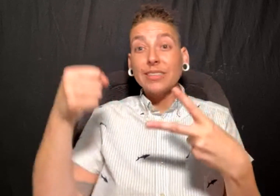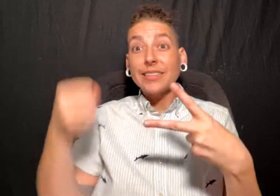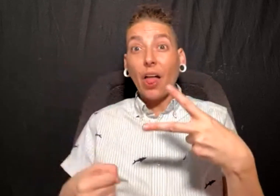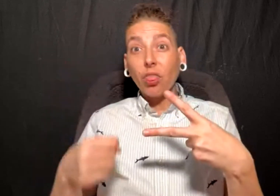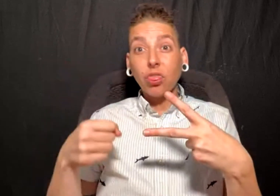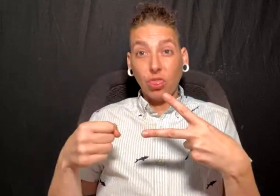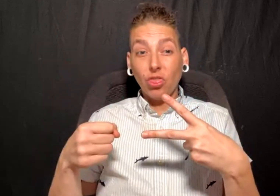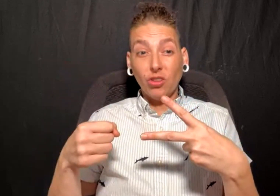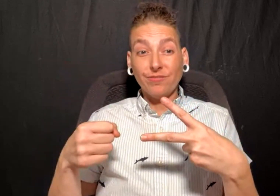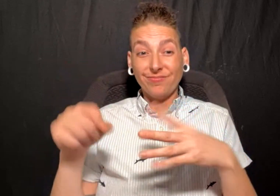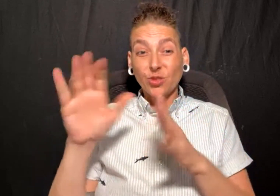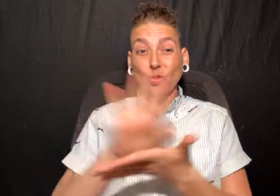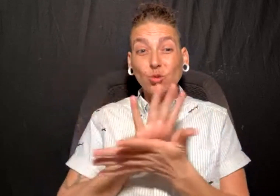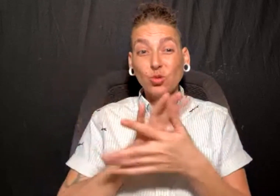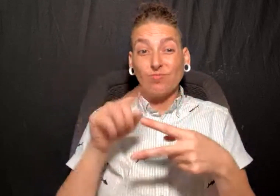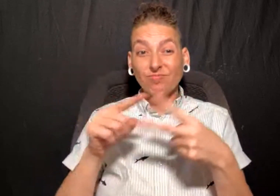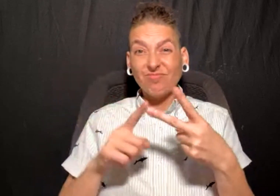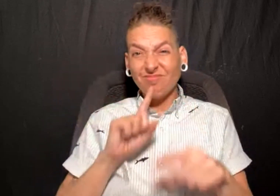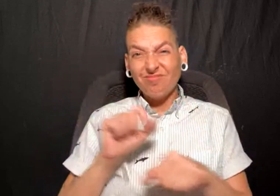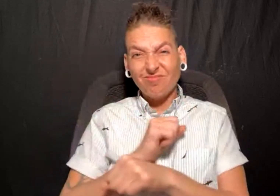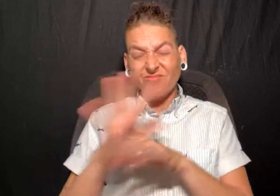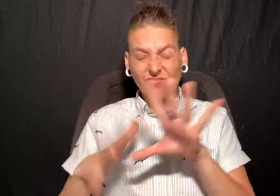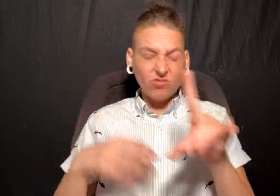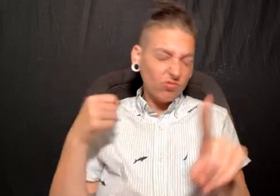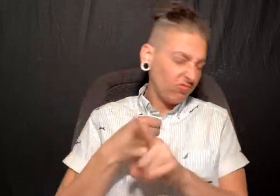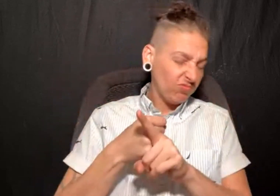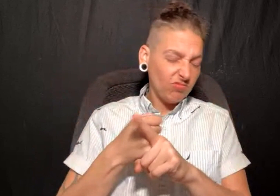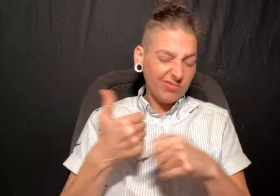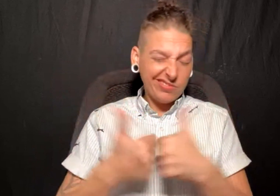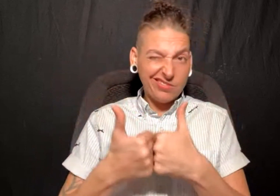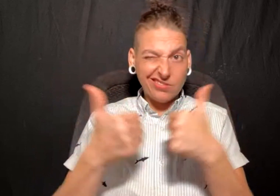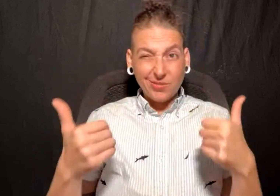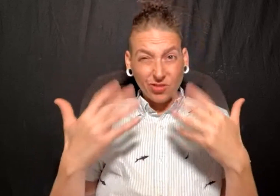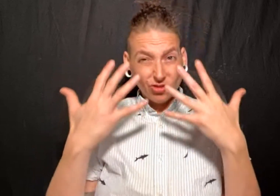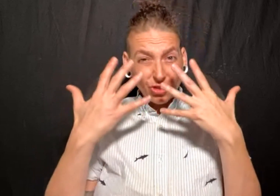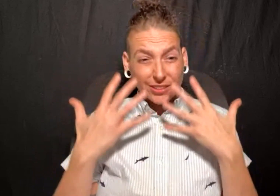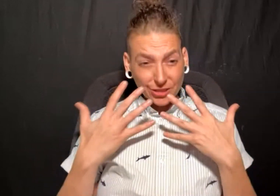two southern schools were struck with separate tragedies over the weekend